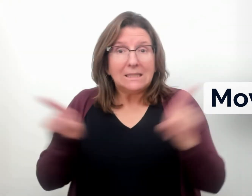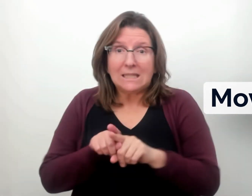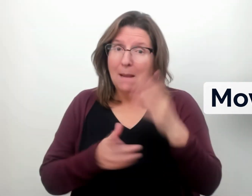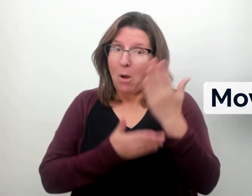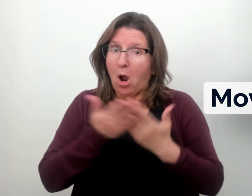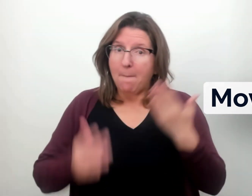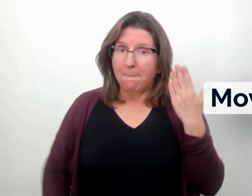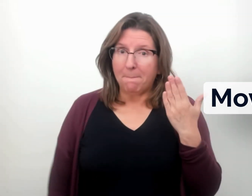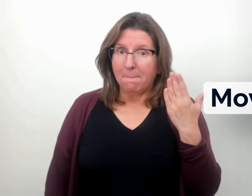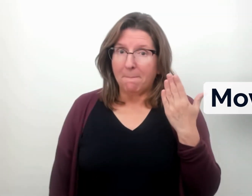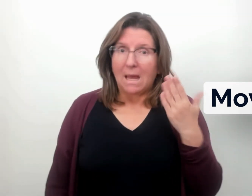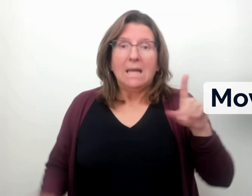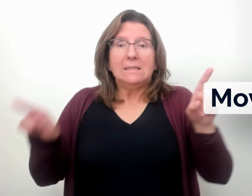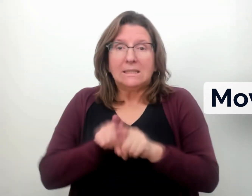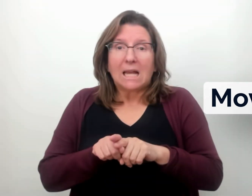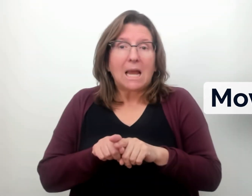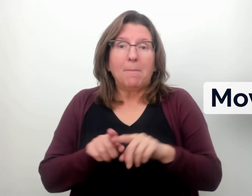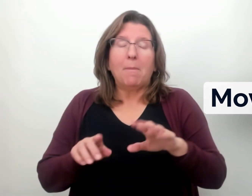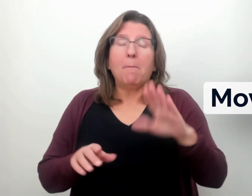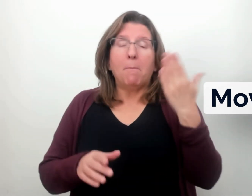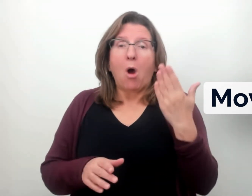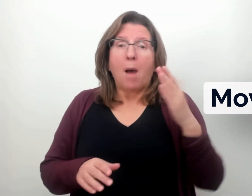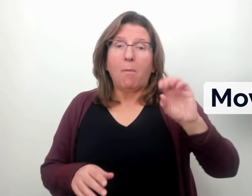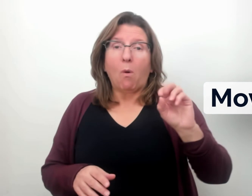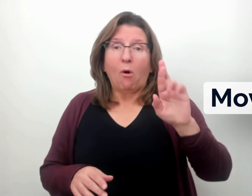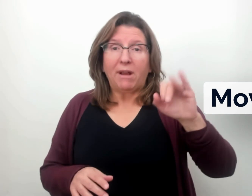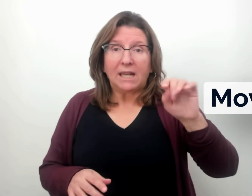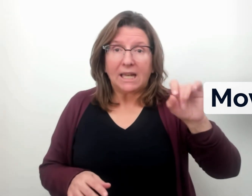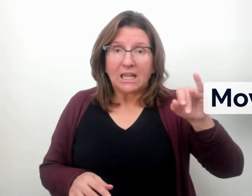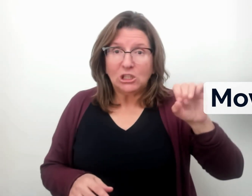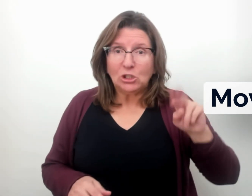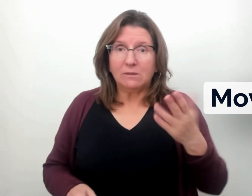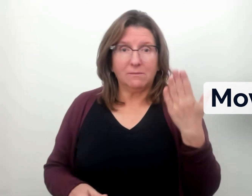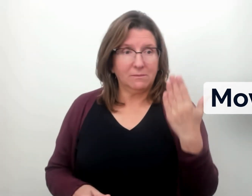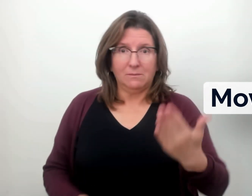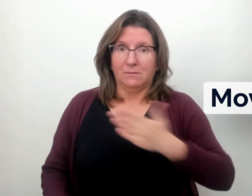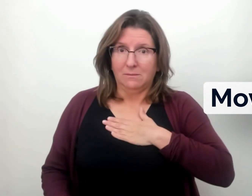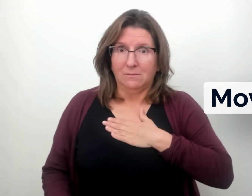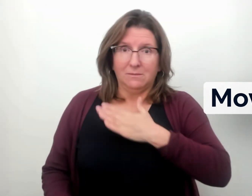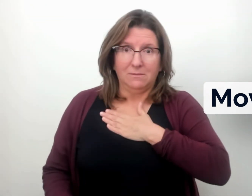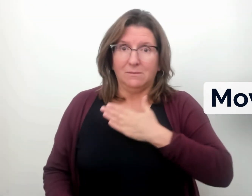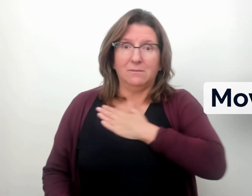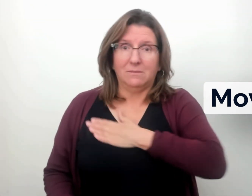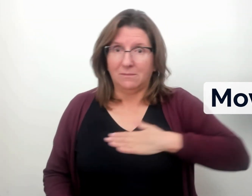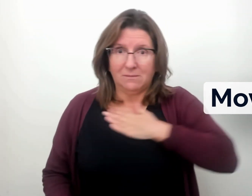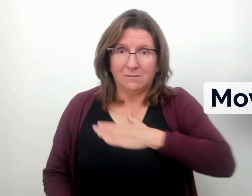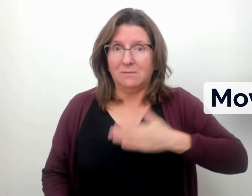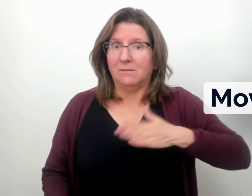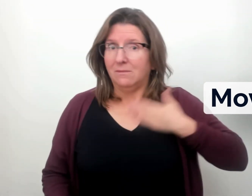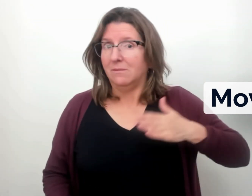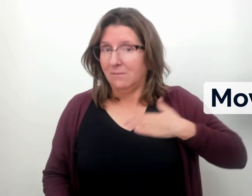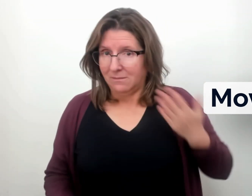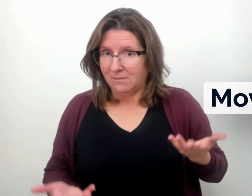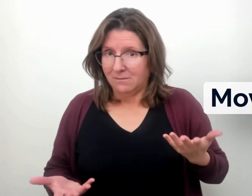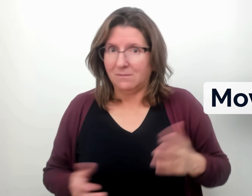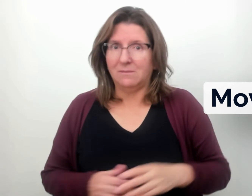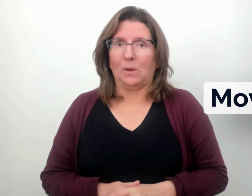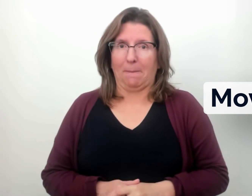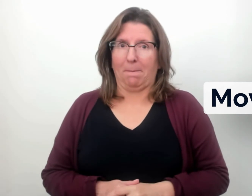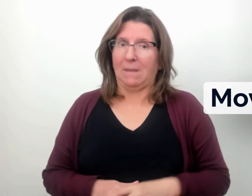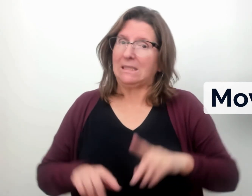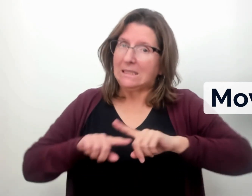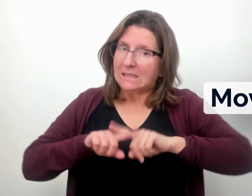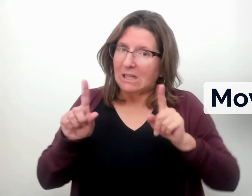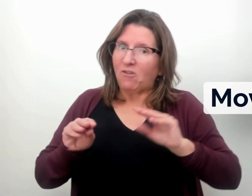HAPPY vs ENJOY = same palm orientation, same handshape, same location, but movement is different.